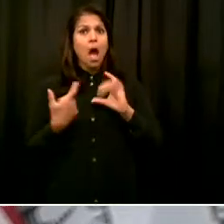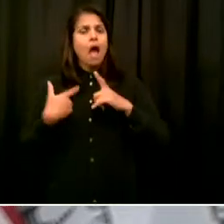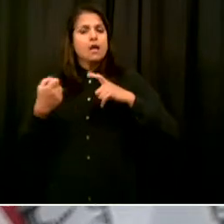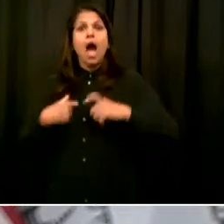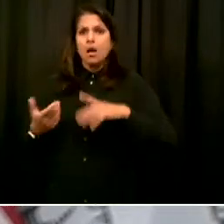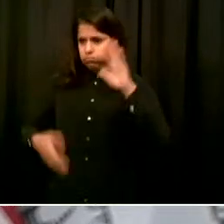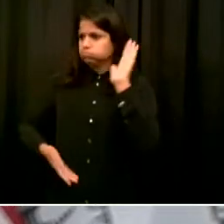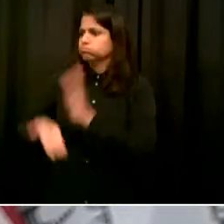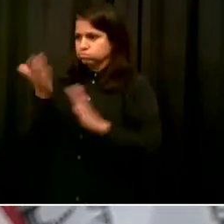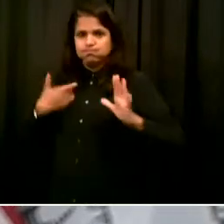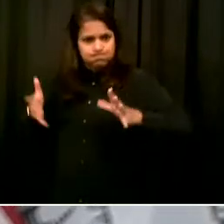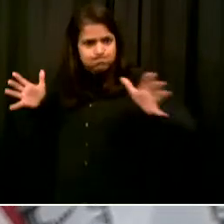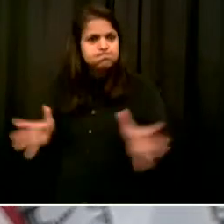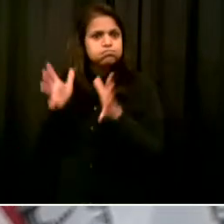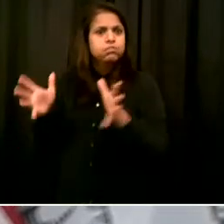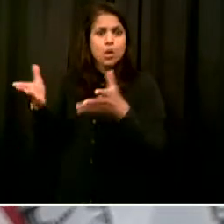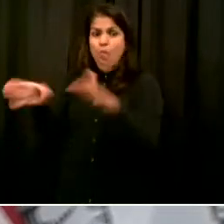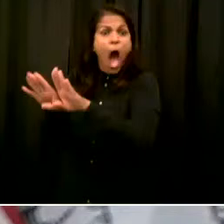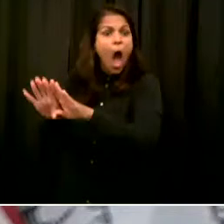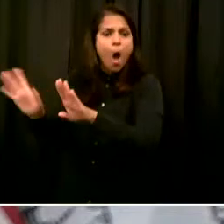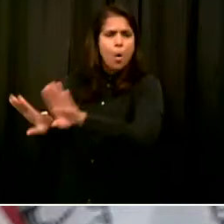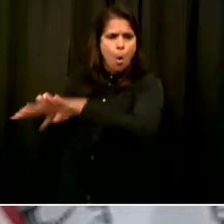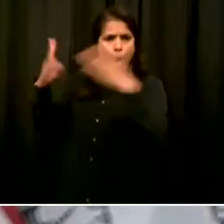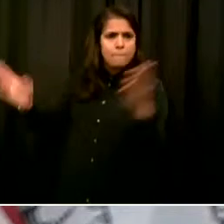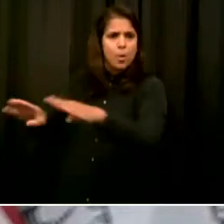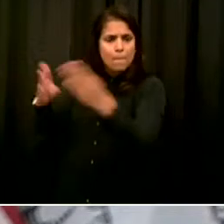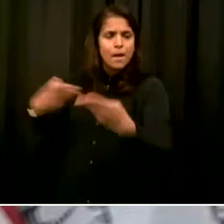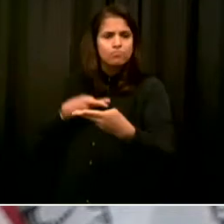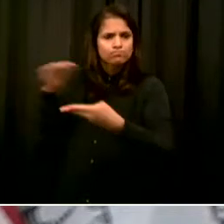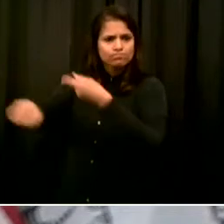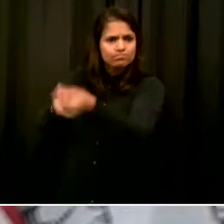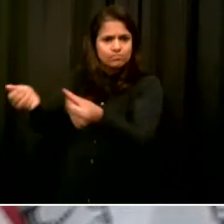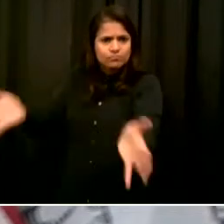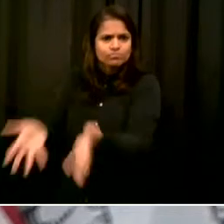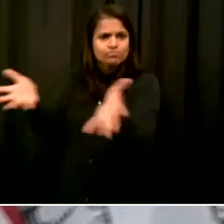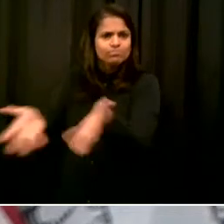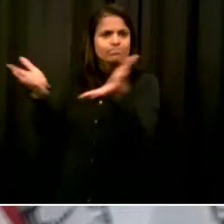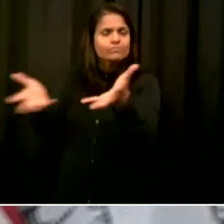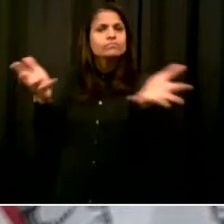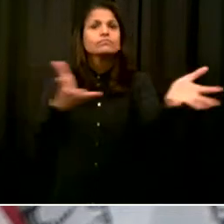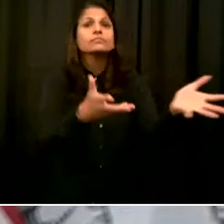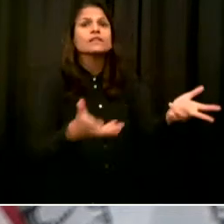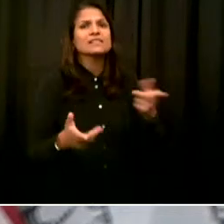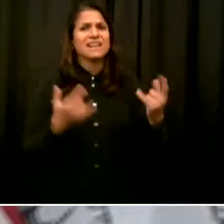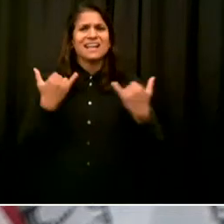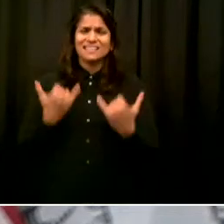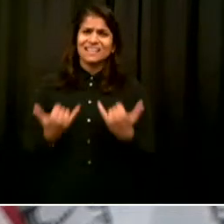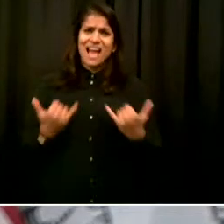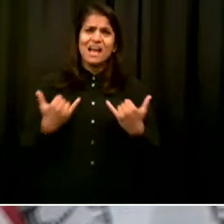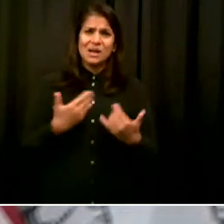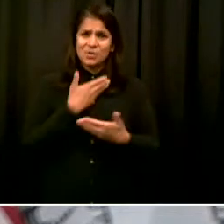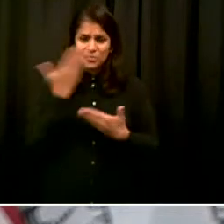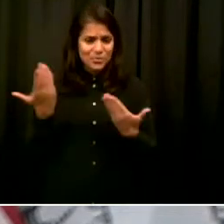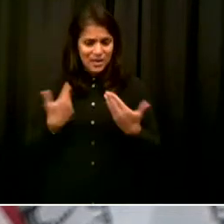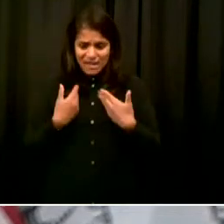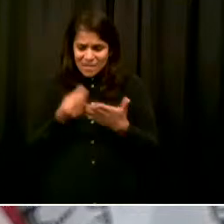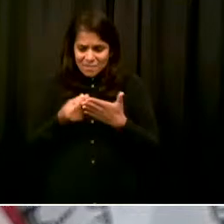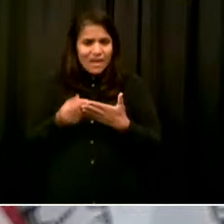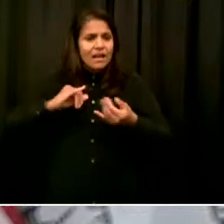T GOTTHE SUPPORT THEY DESERVE QUICKLY THAT COULD COME BACK. SO, WE DON'T HAVE A SENSE OF